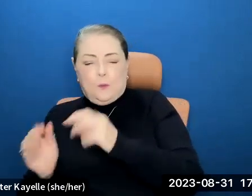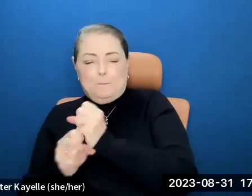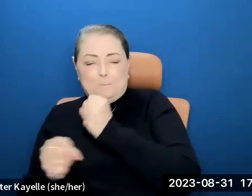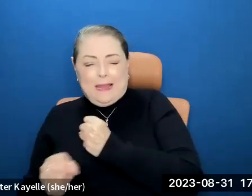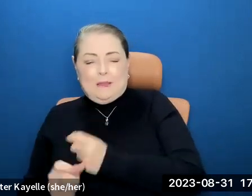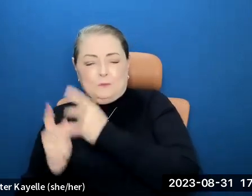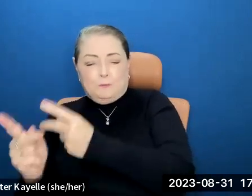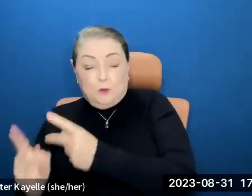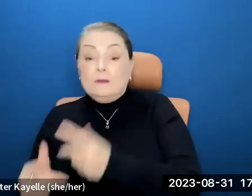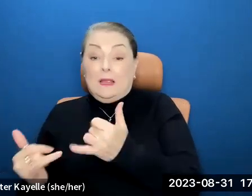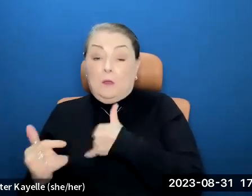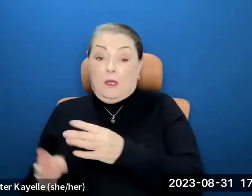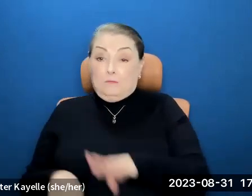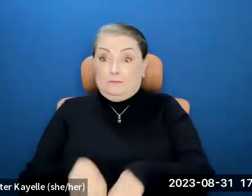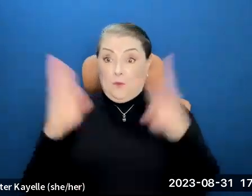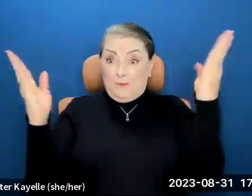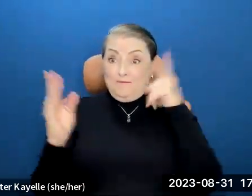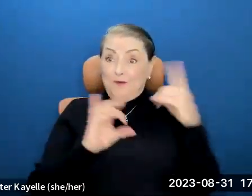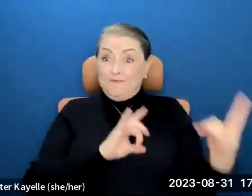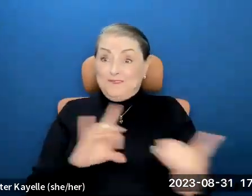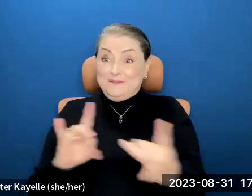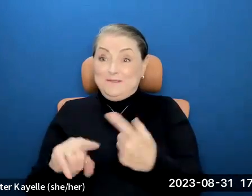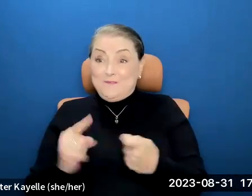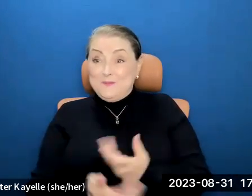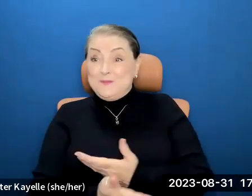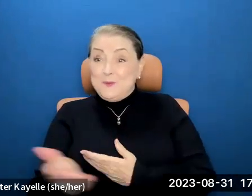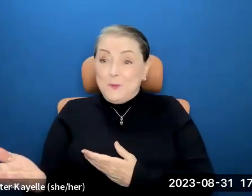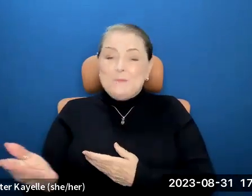um with that I'd like to open the floor for feedback from you all uh please raise your